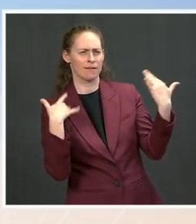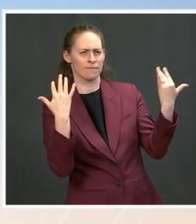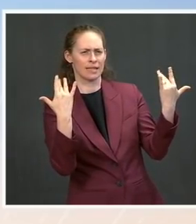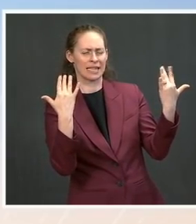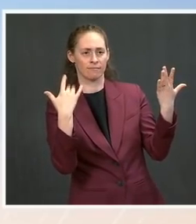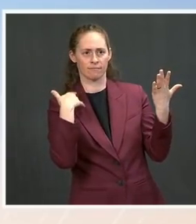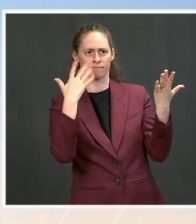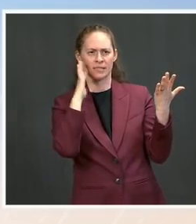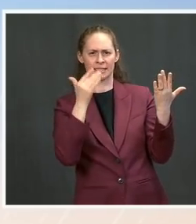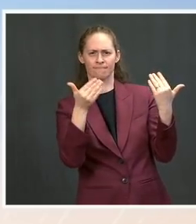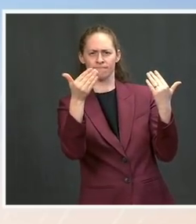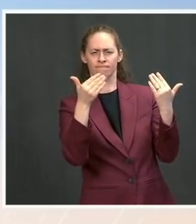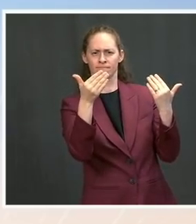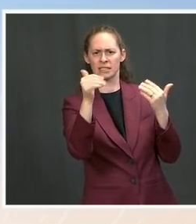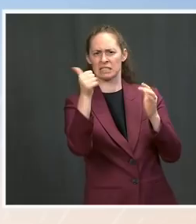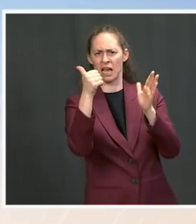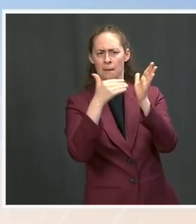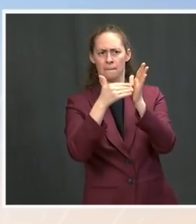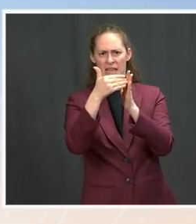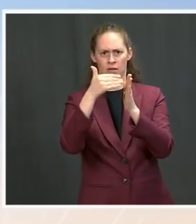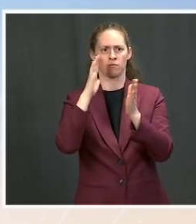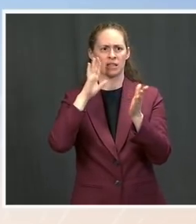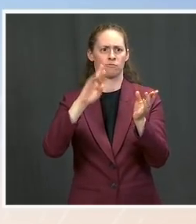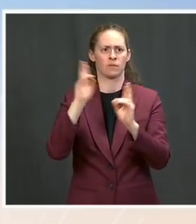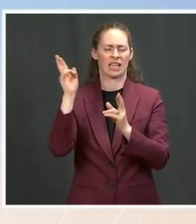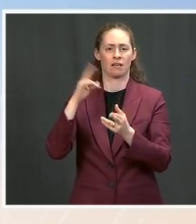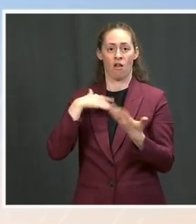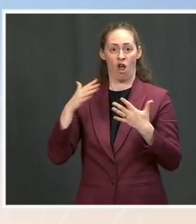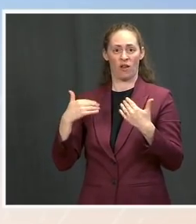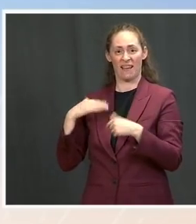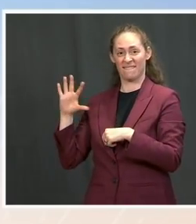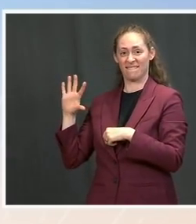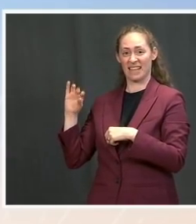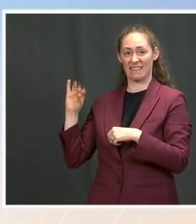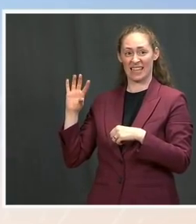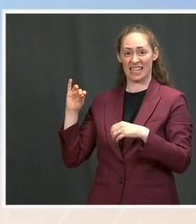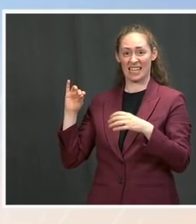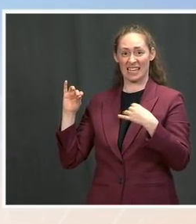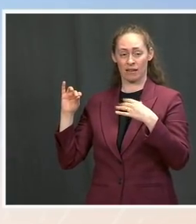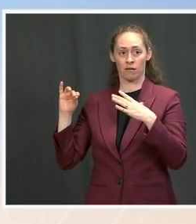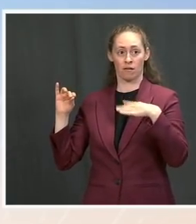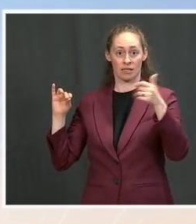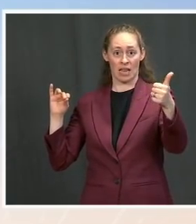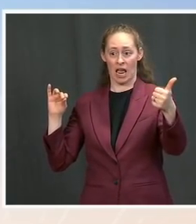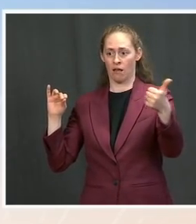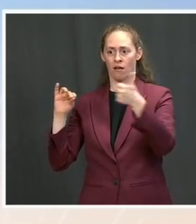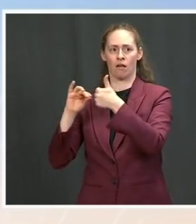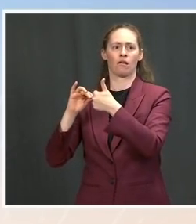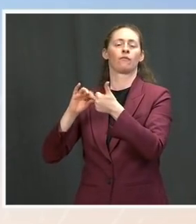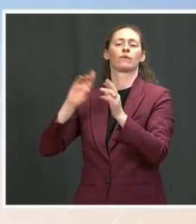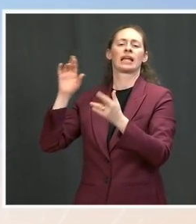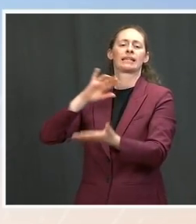and about an additional 50 million in the coming months. And there's a process internally that's determining where those doses will go,